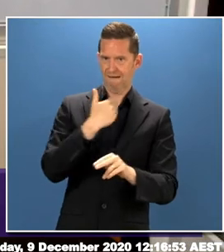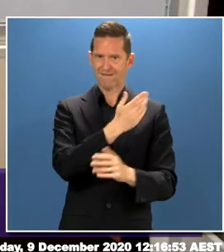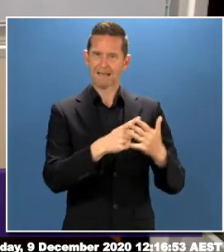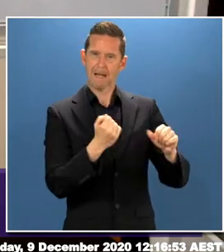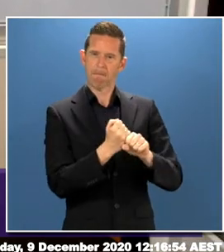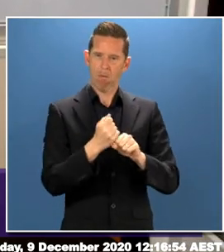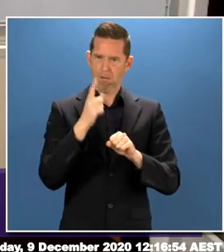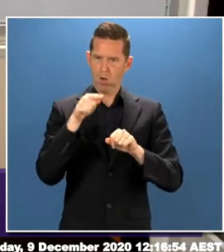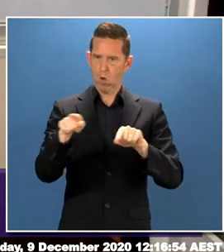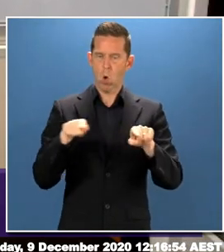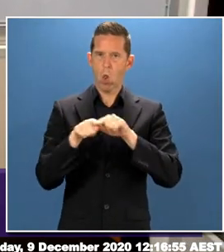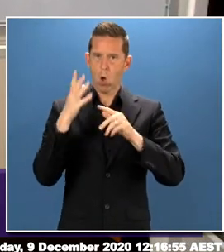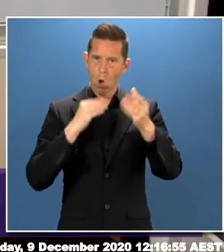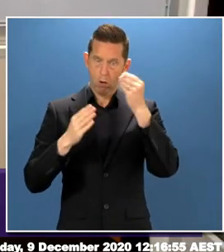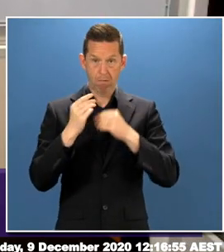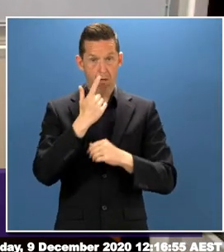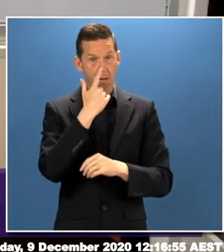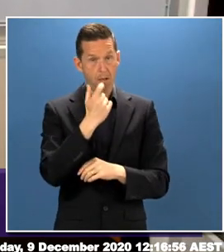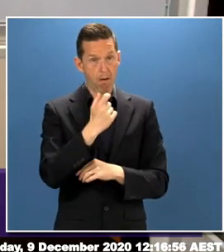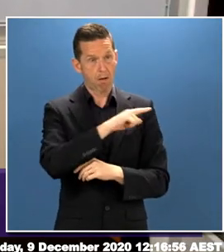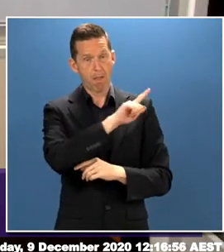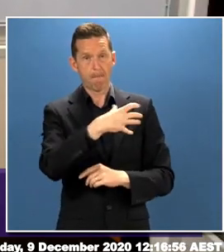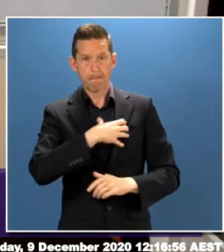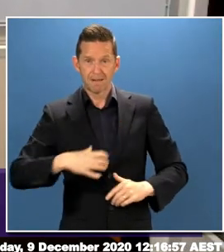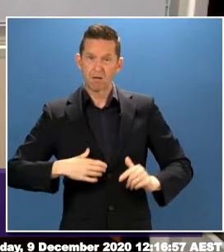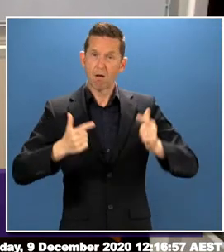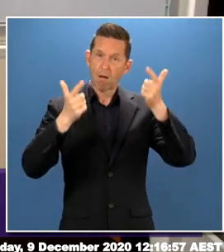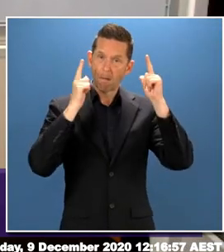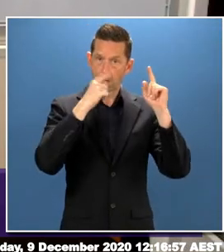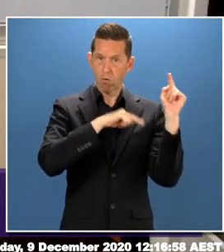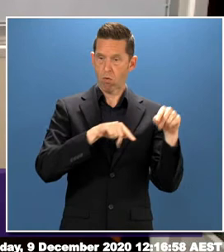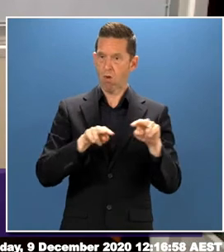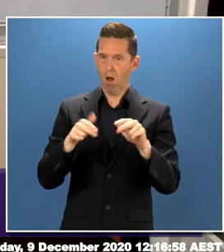Fortunately they liked the model and gave me some seed funding to continue.